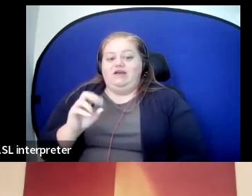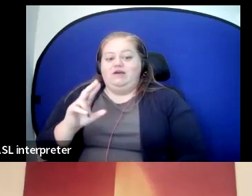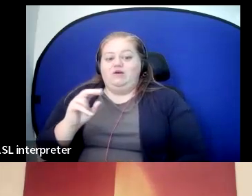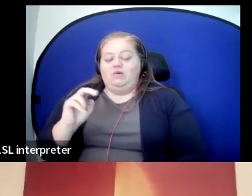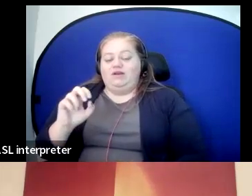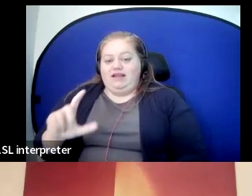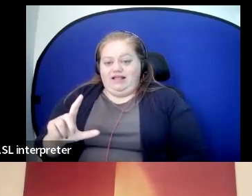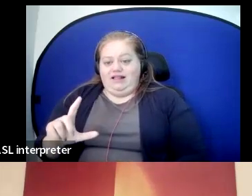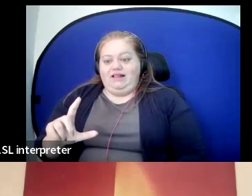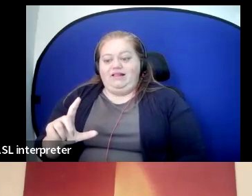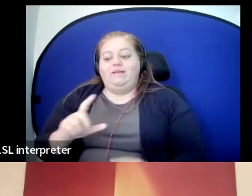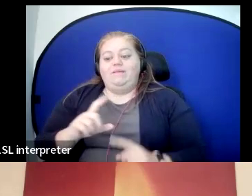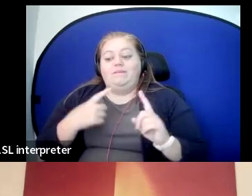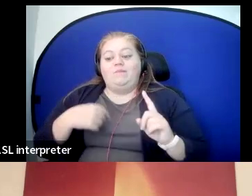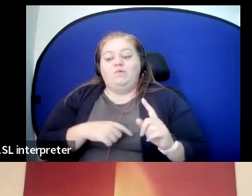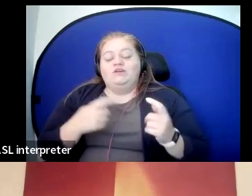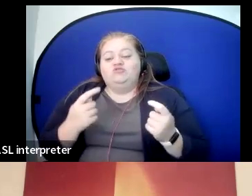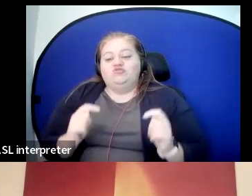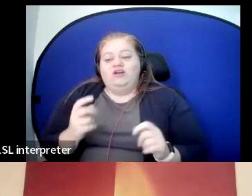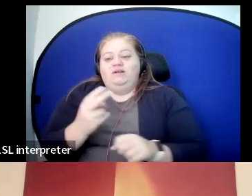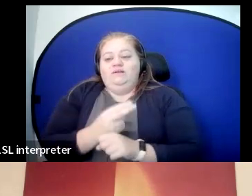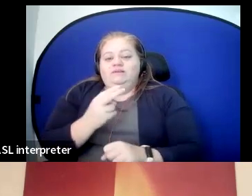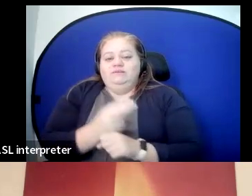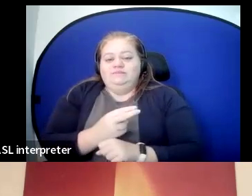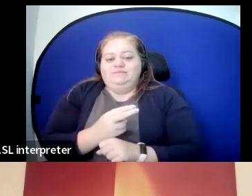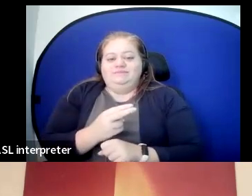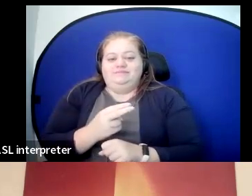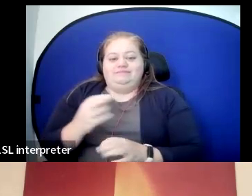We actually tried to just use Seeing AI directly